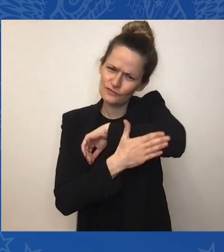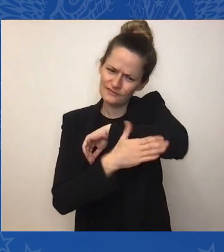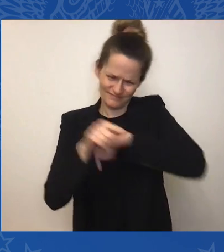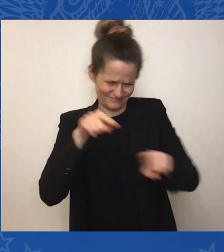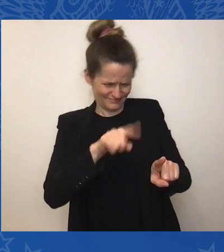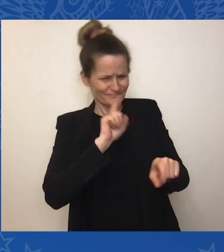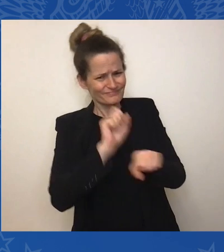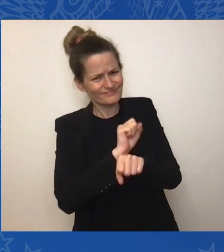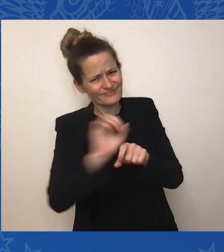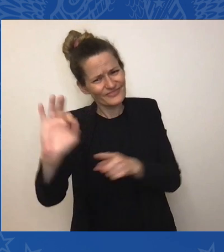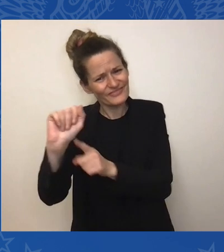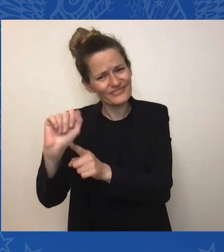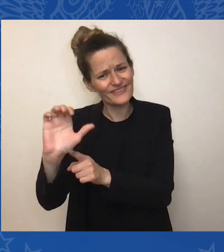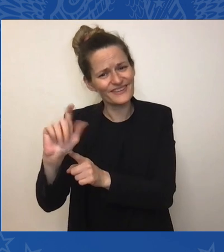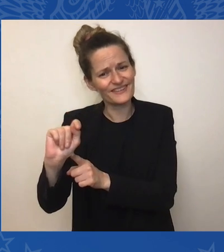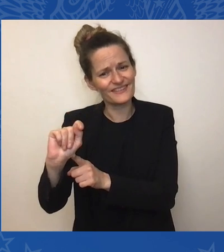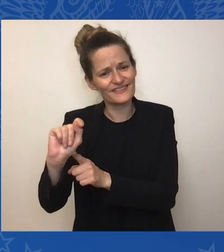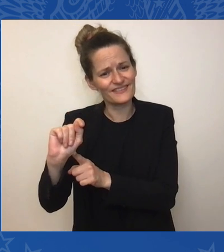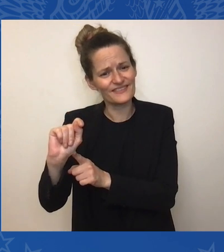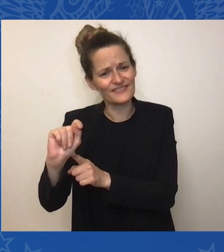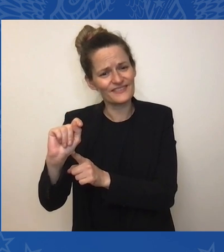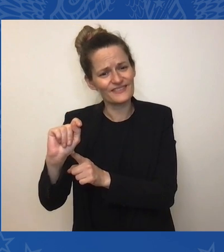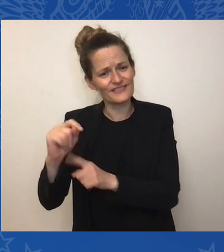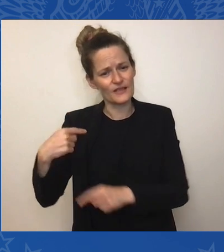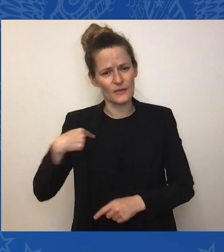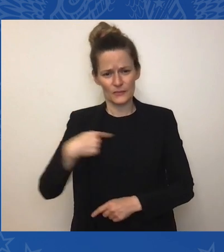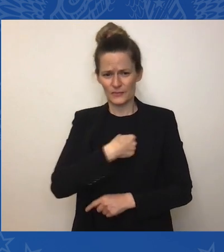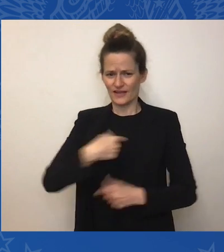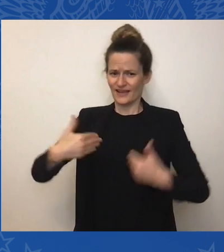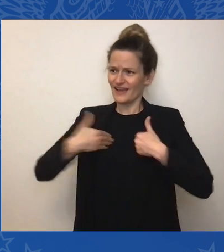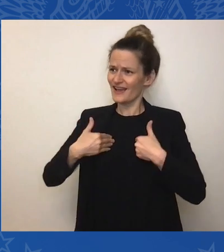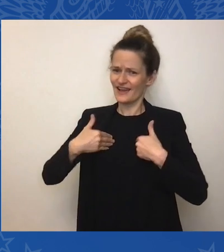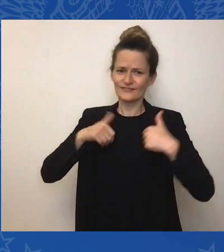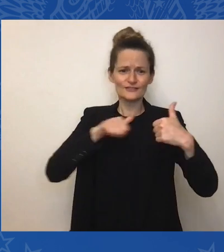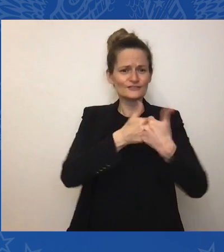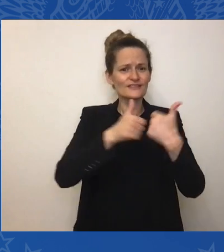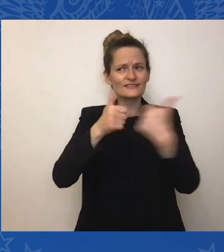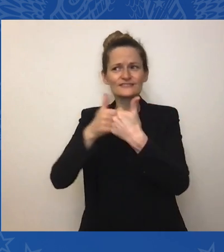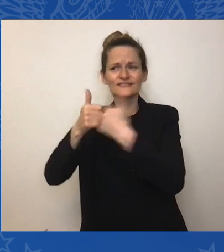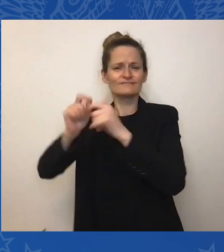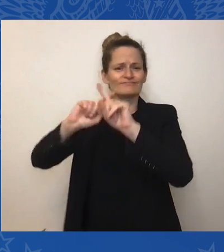to resolve -- a test of resolve, a test of conscience,